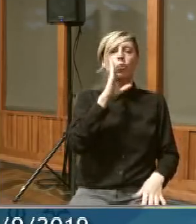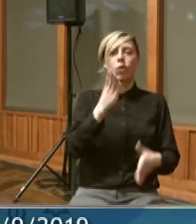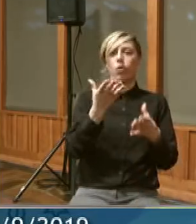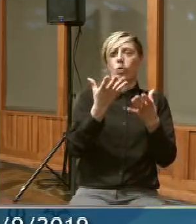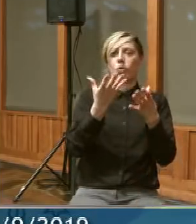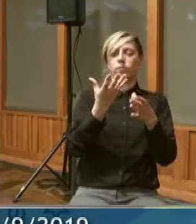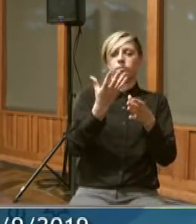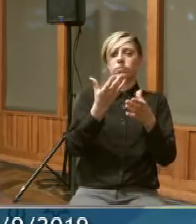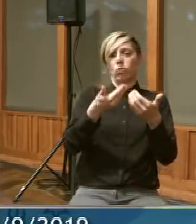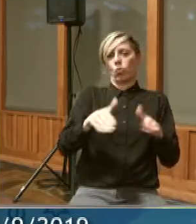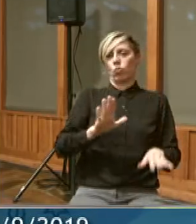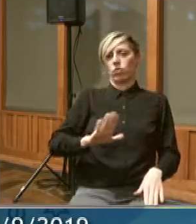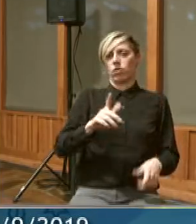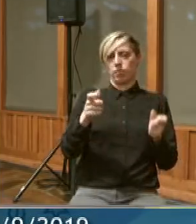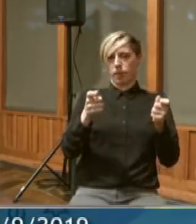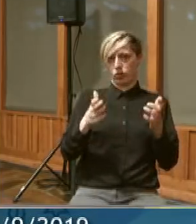BUMPING SITUATION, POTENTIALLY FOUR OF THE 11 SUN SCHOOL SITES